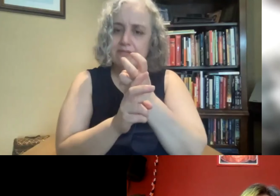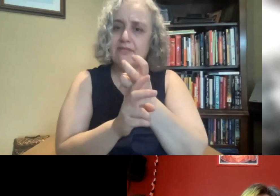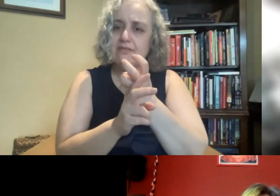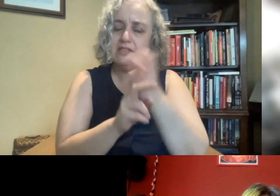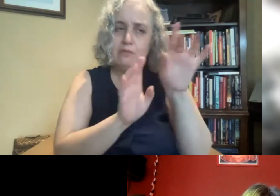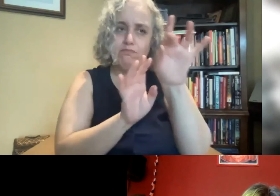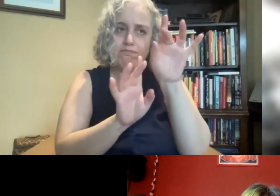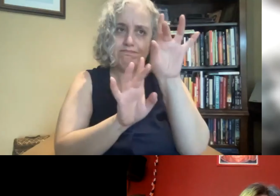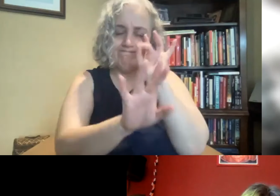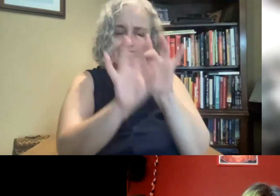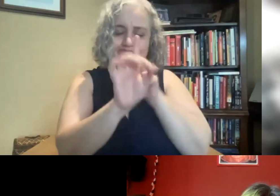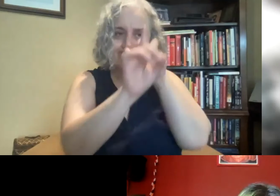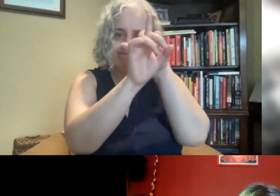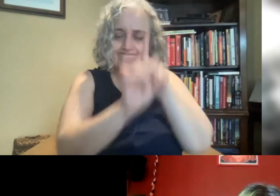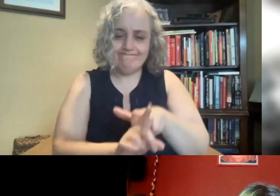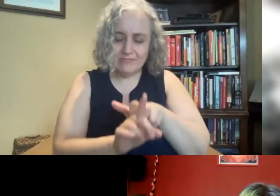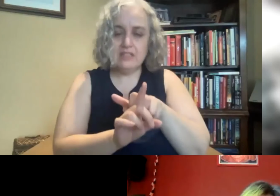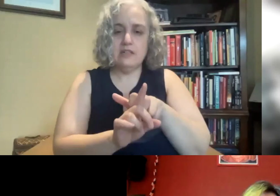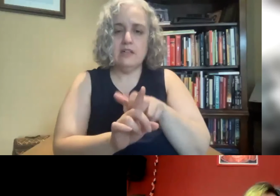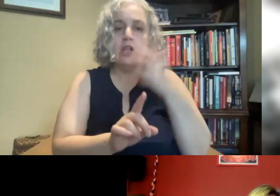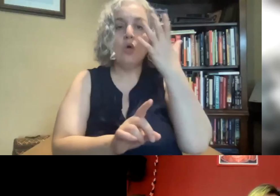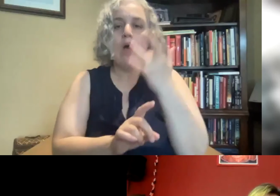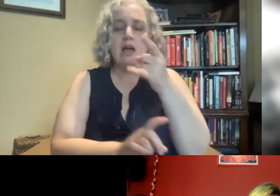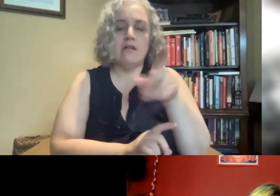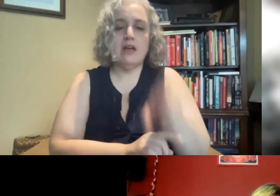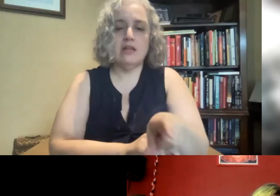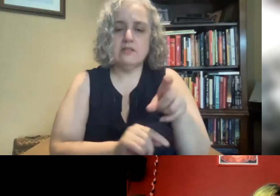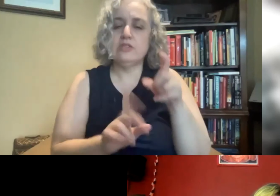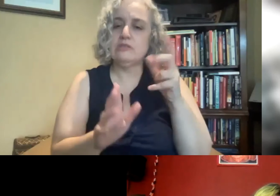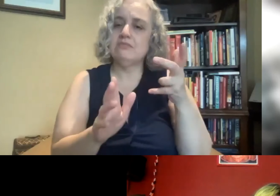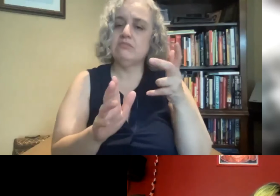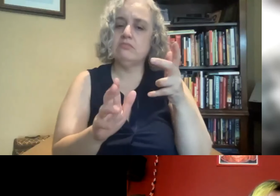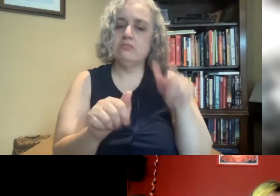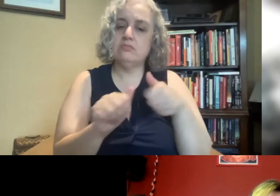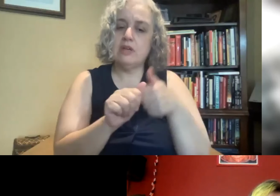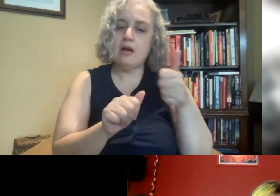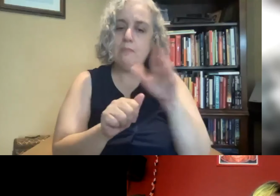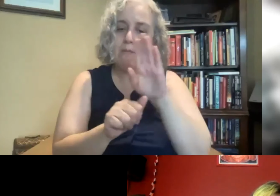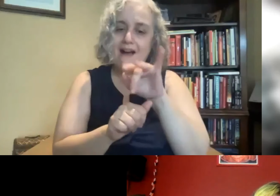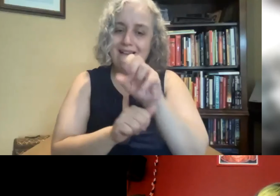that's why we're just perpetuating our biases .